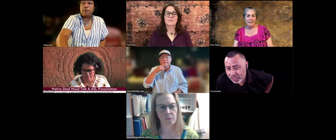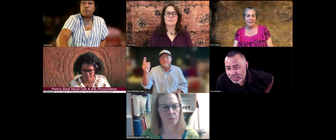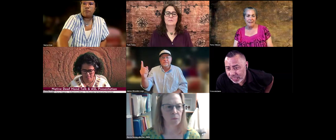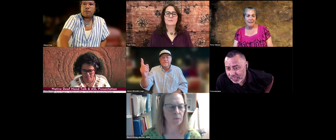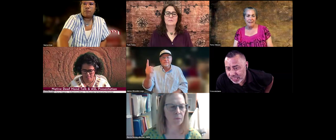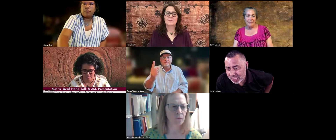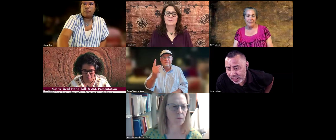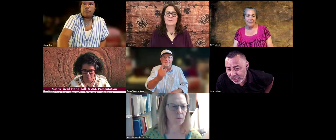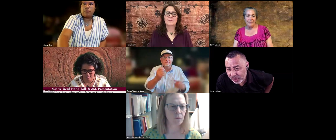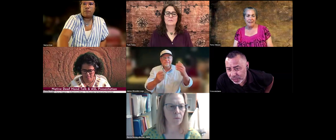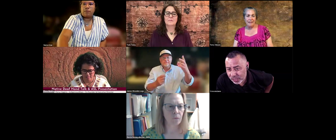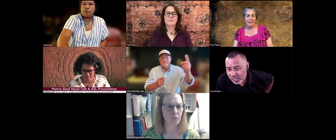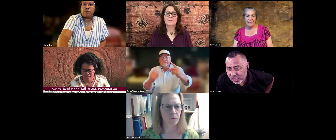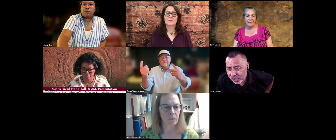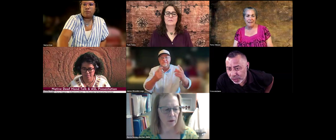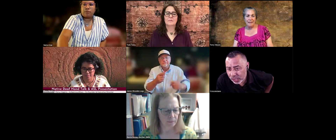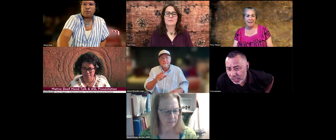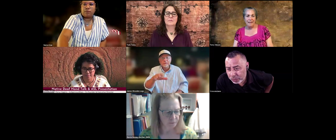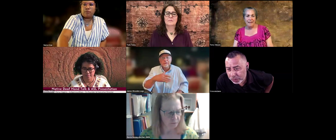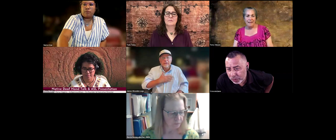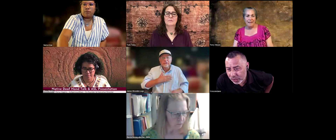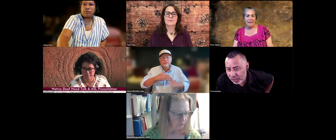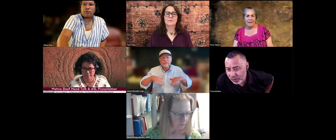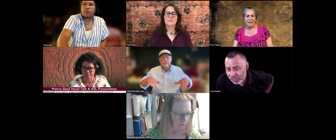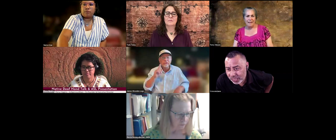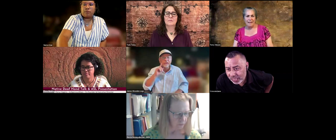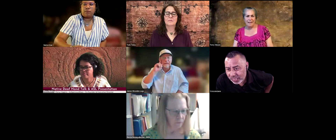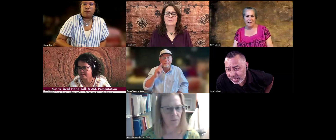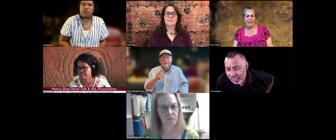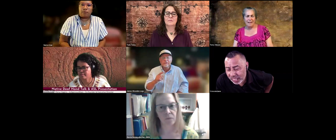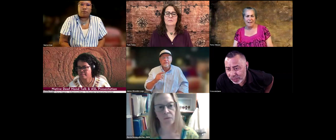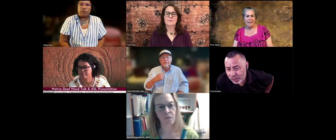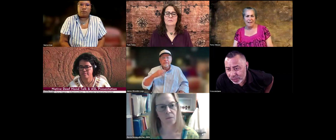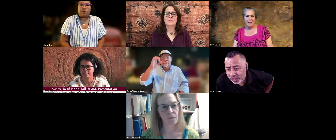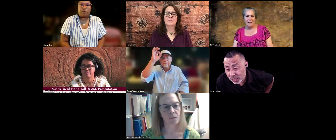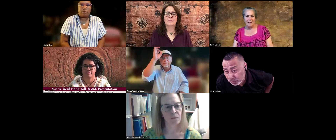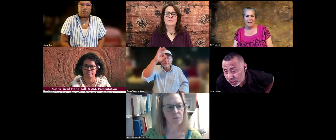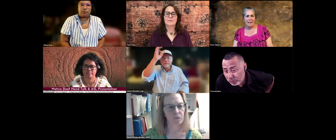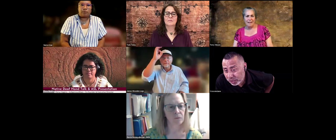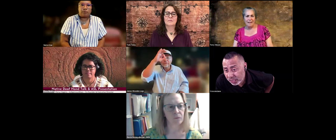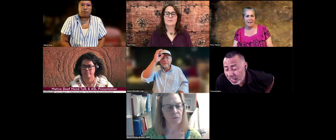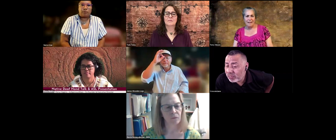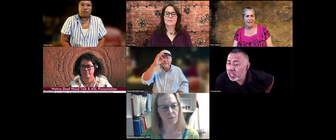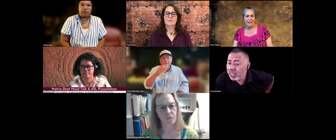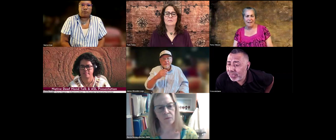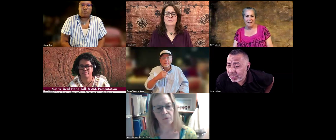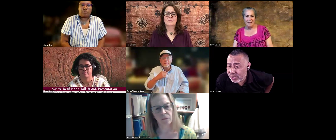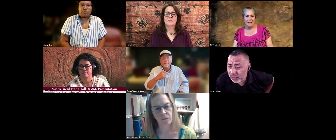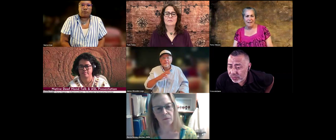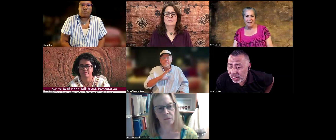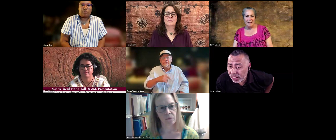About Indian sign language and they're hearing people around. They gather. Some will tell me I have a child that's deaf.